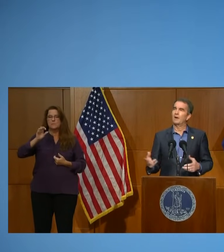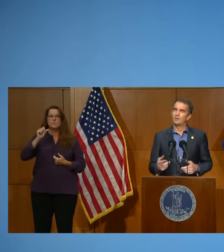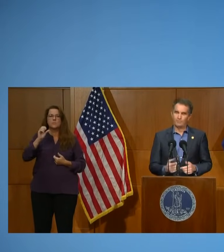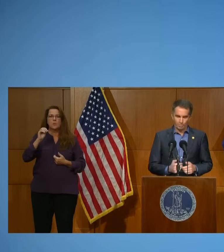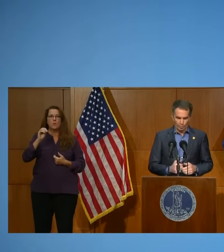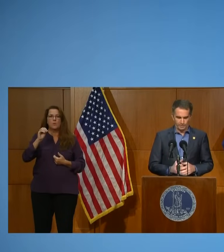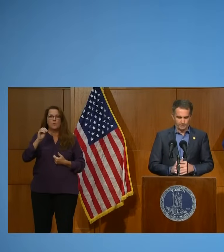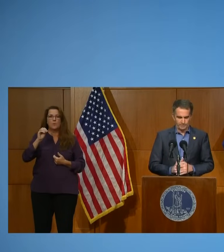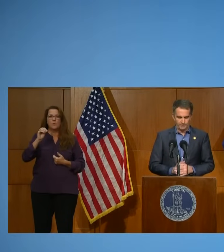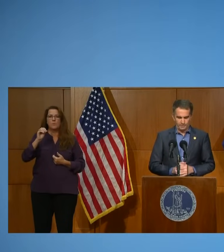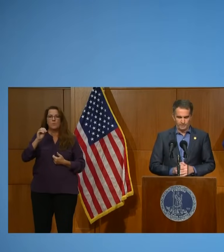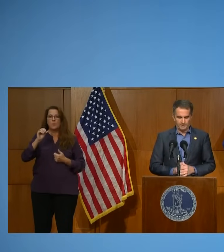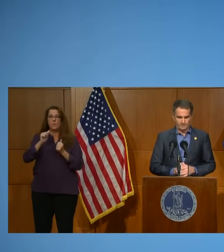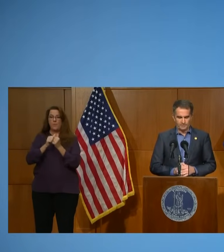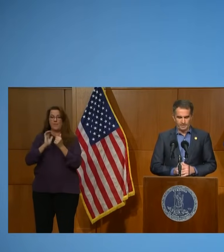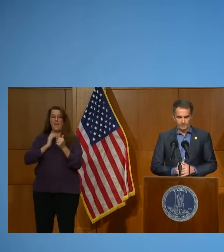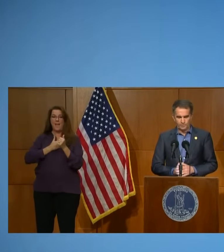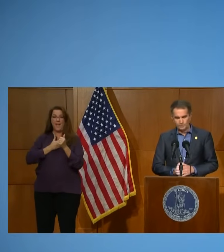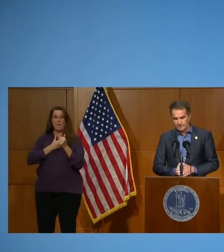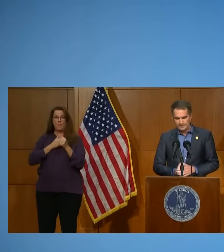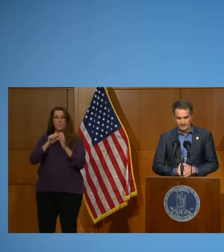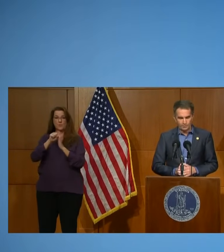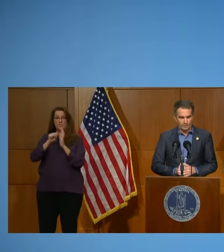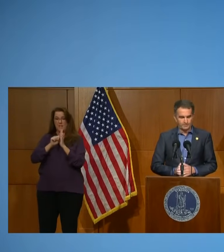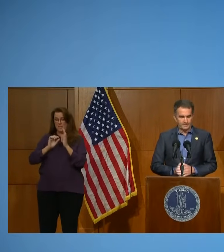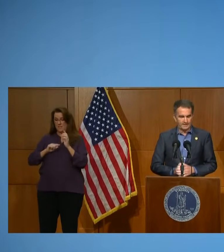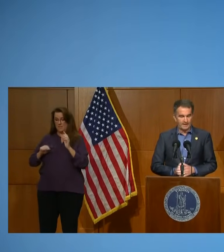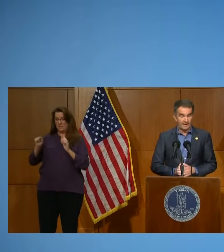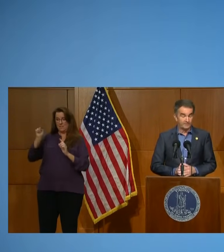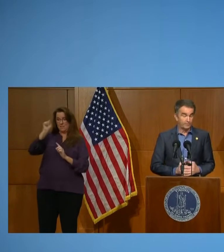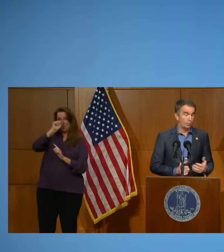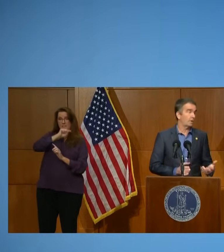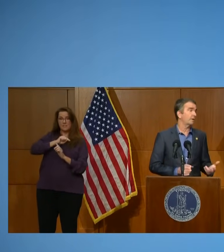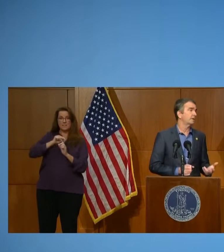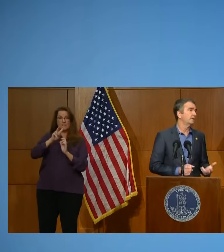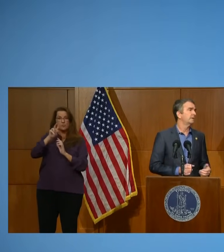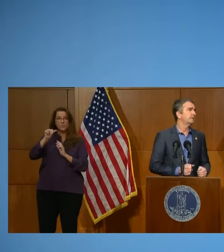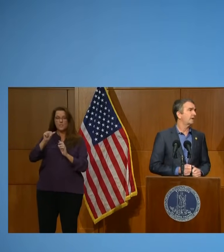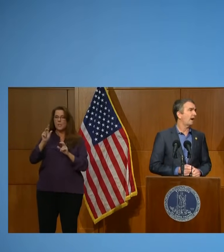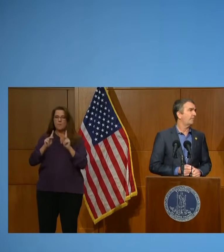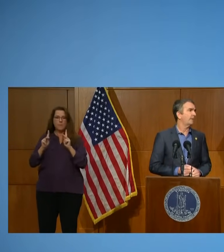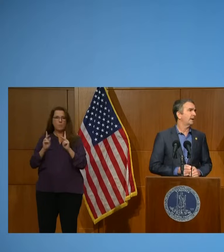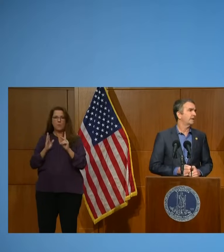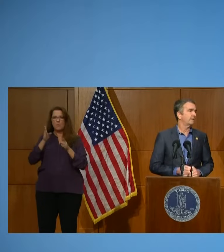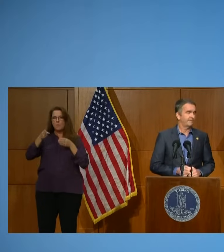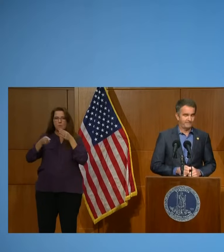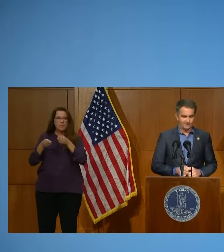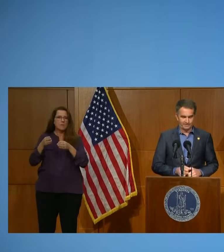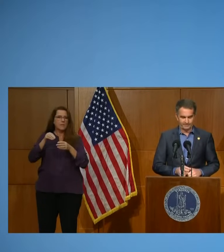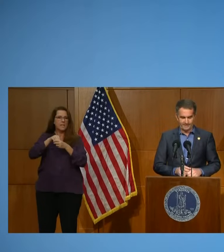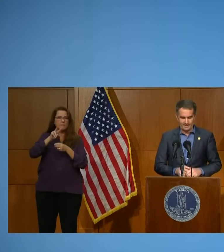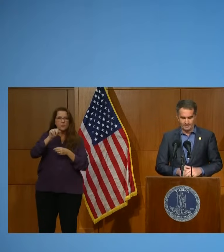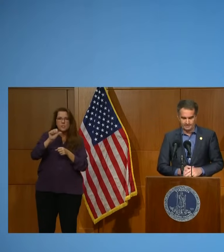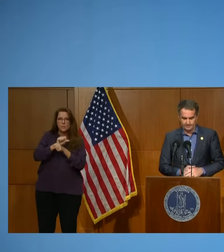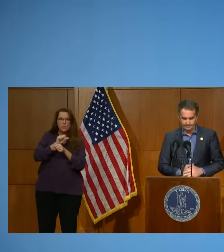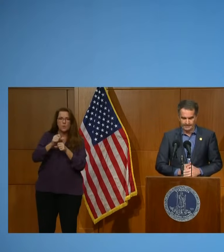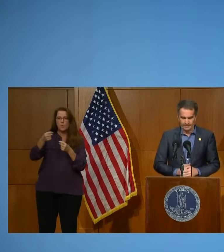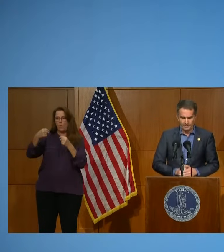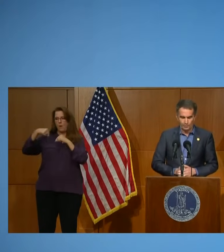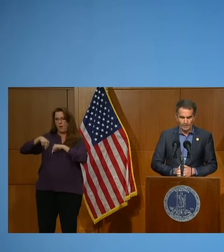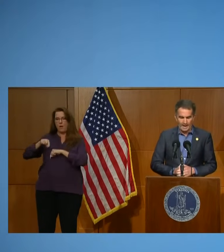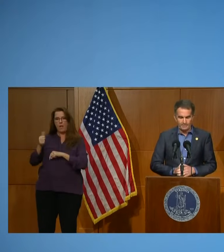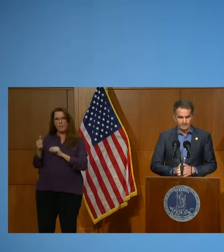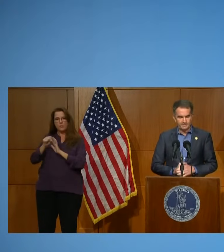69. SO IN OUR BORDER